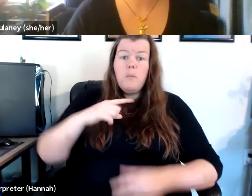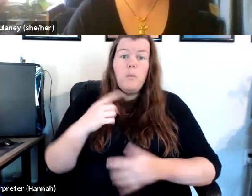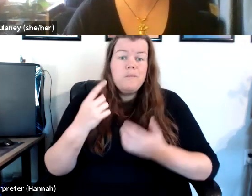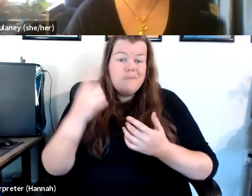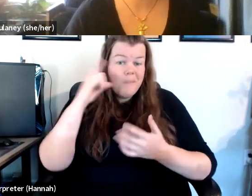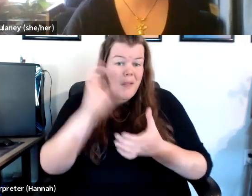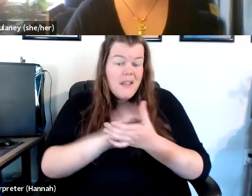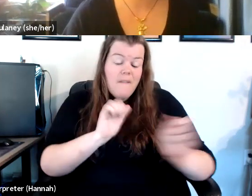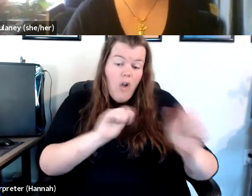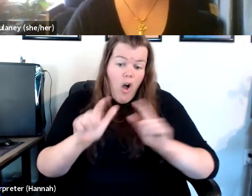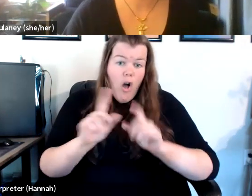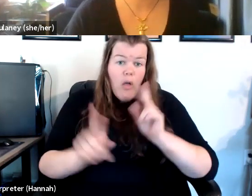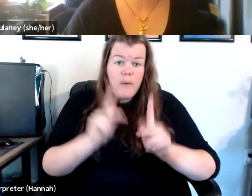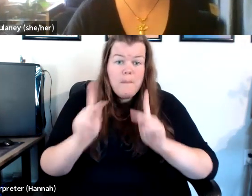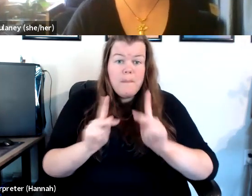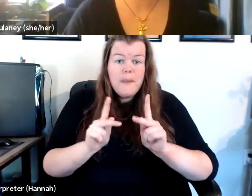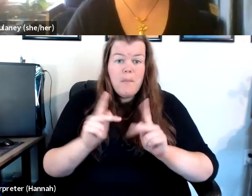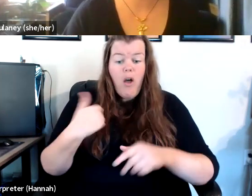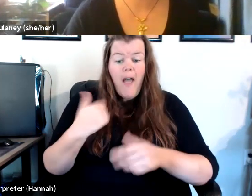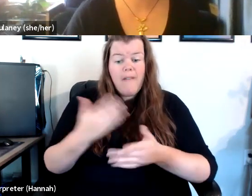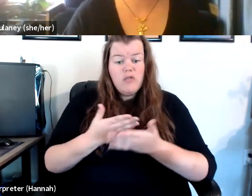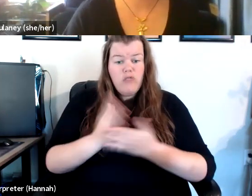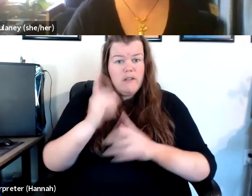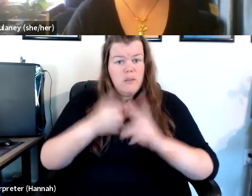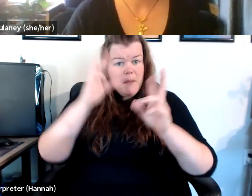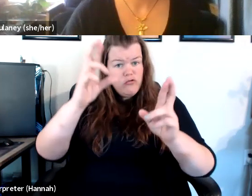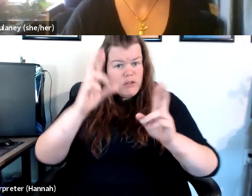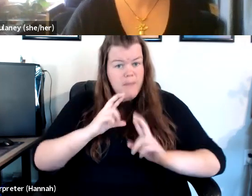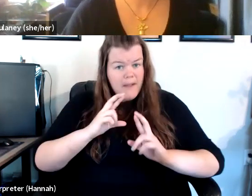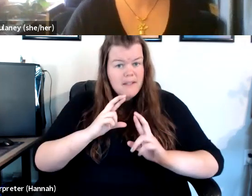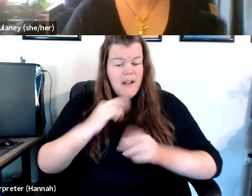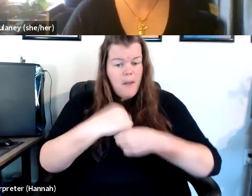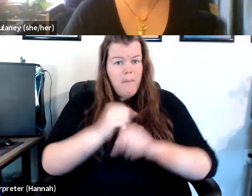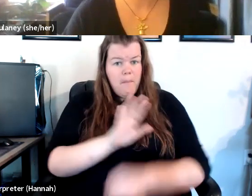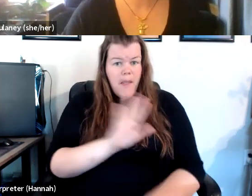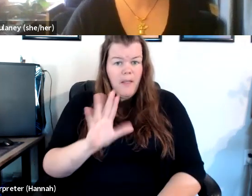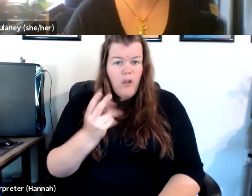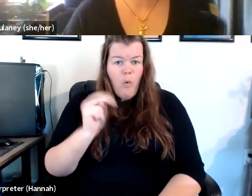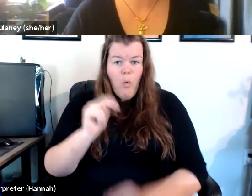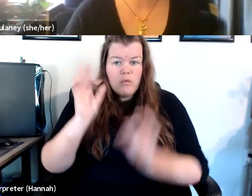right to live self-determined and self-directed lives. The draft plan has three goals that I will